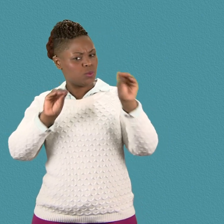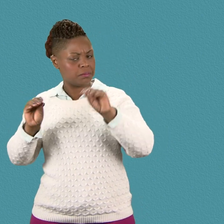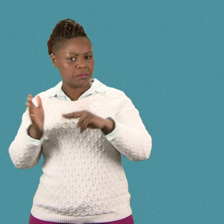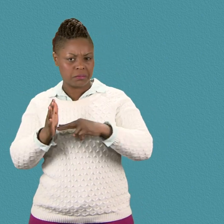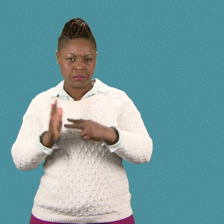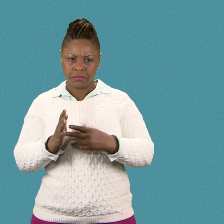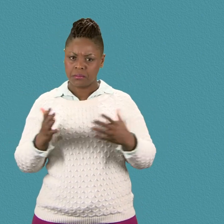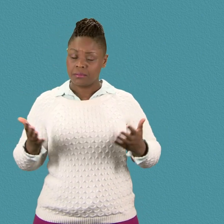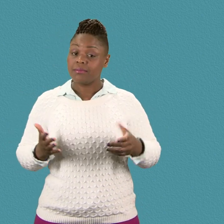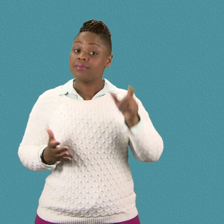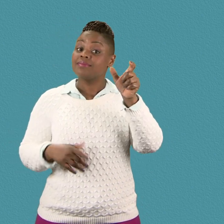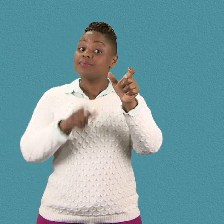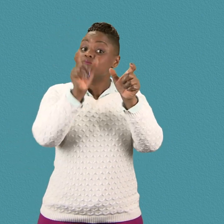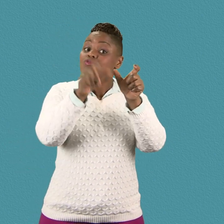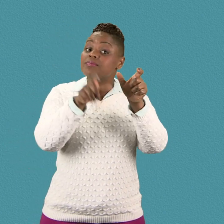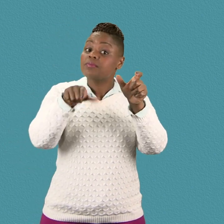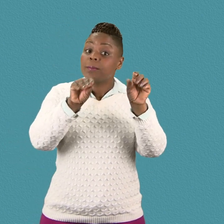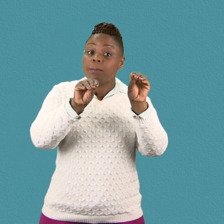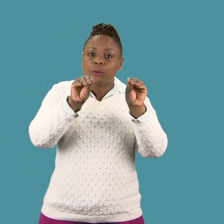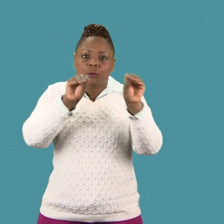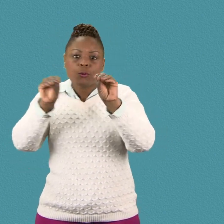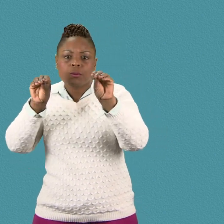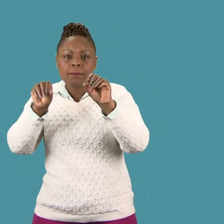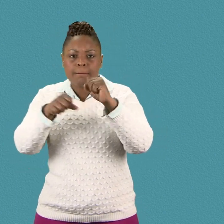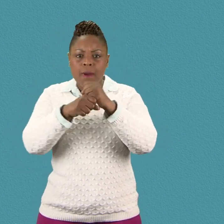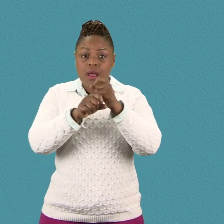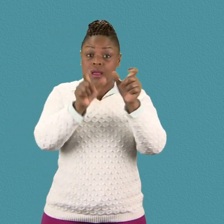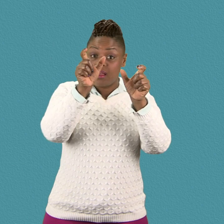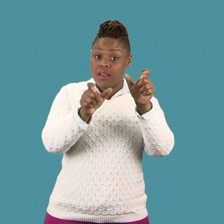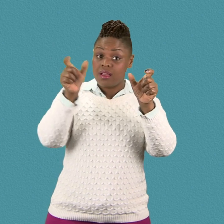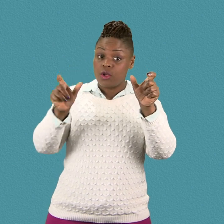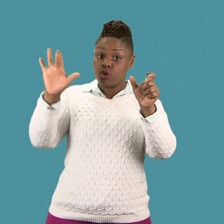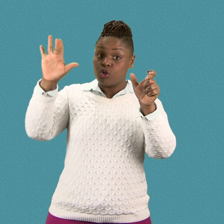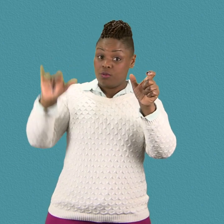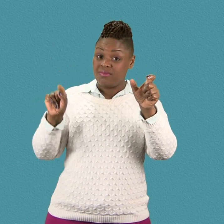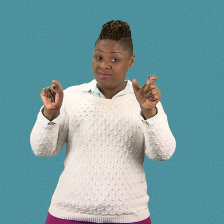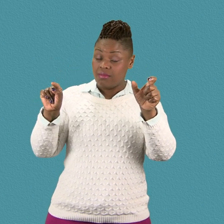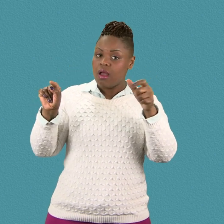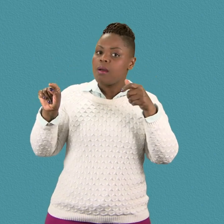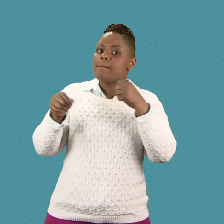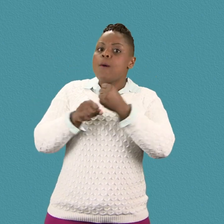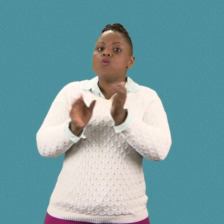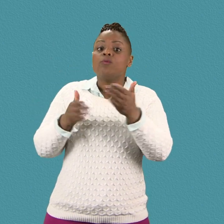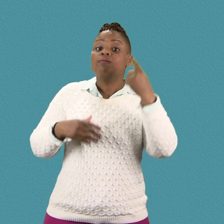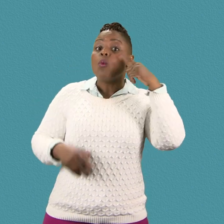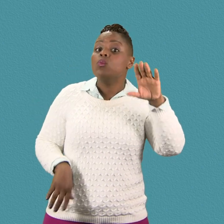of the spectrum bands was necessary to create more opportunities for expanding mobile voice